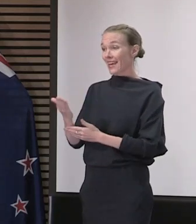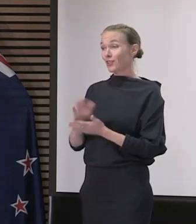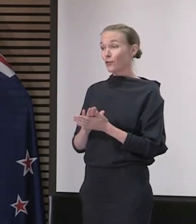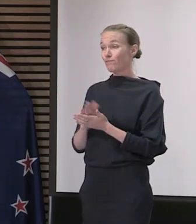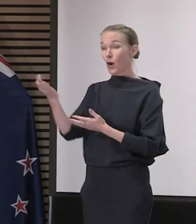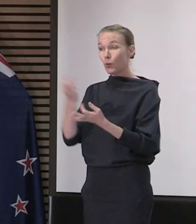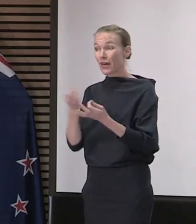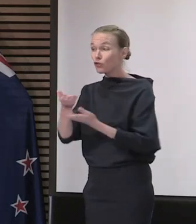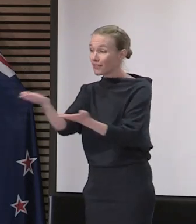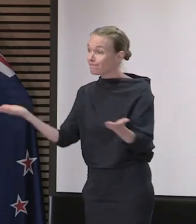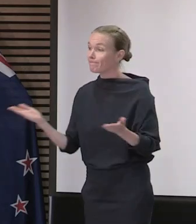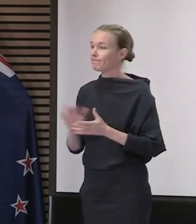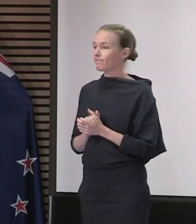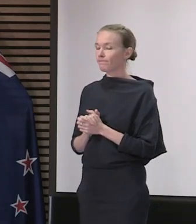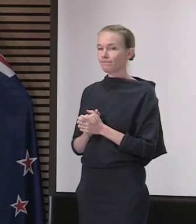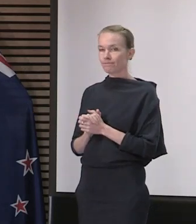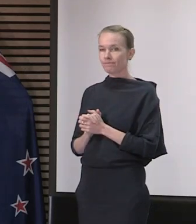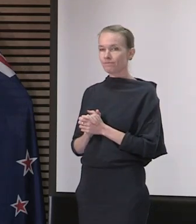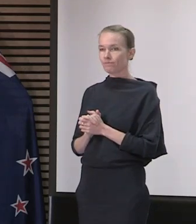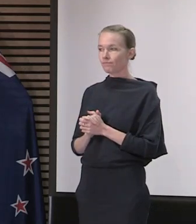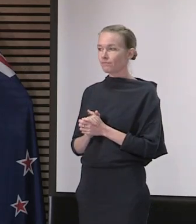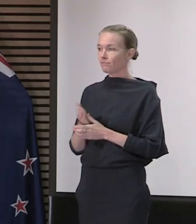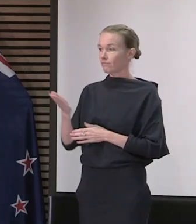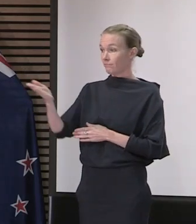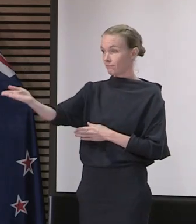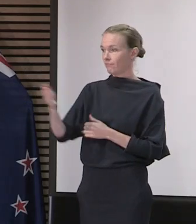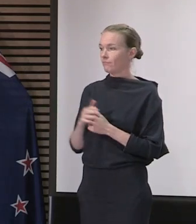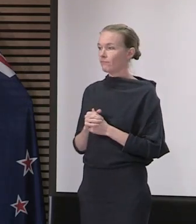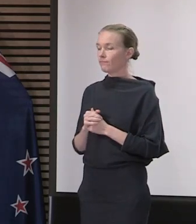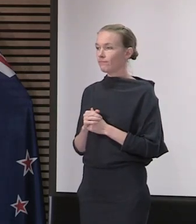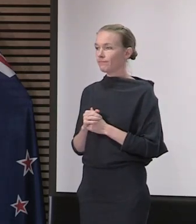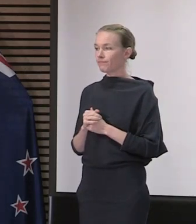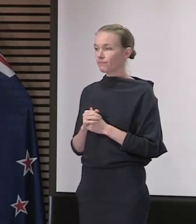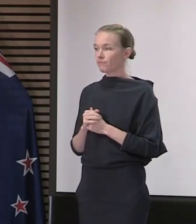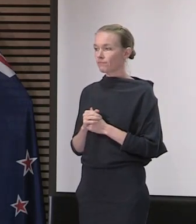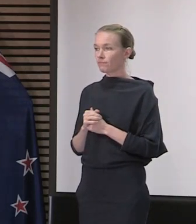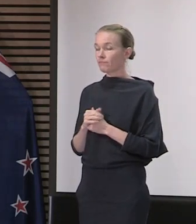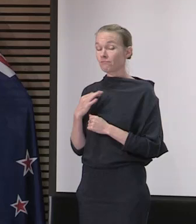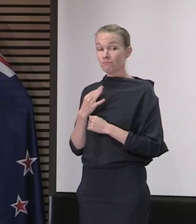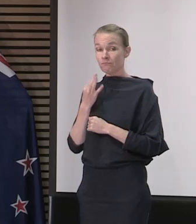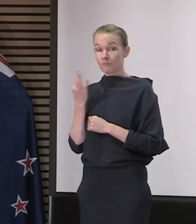we are being held to account for answering those. Thank you very much. I am open now to